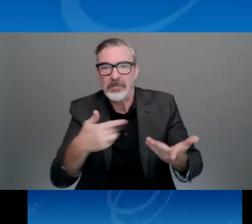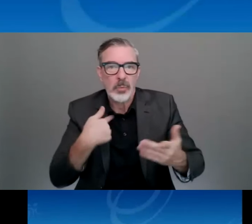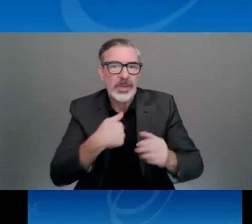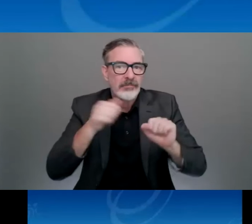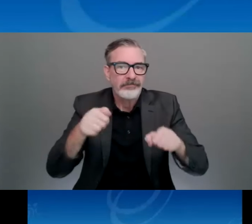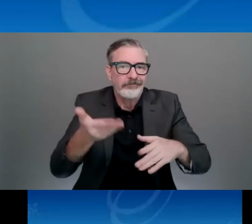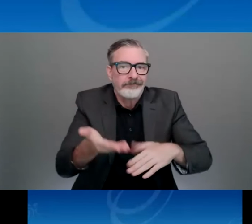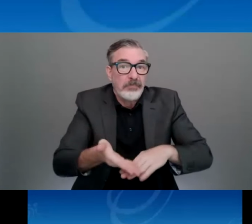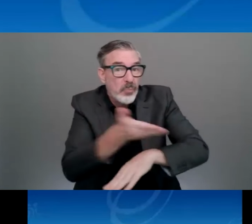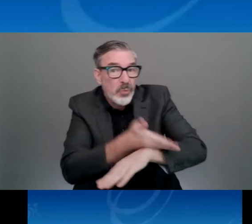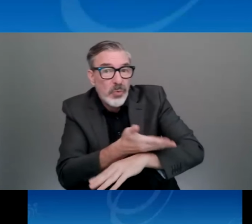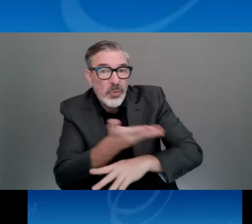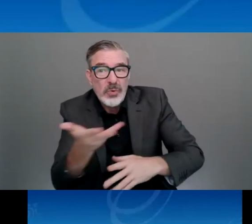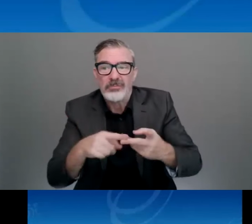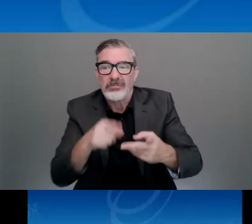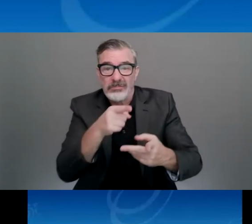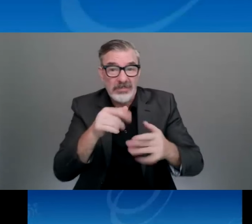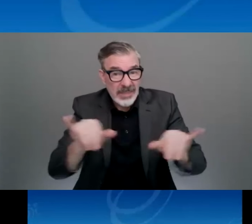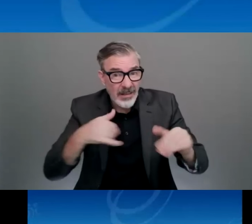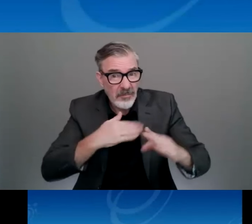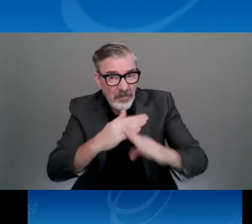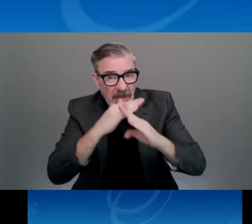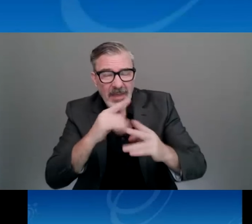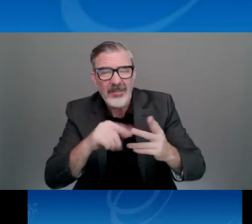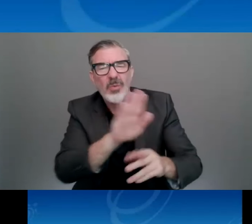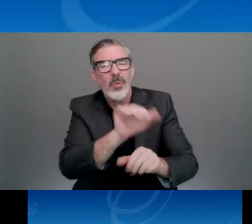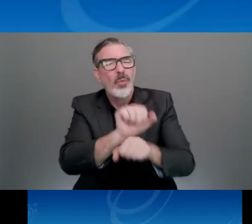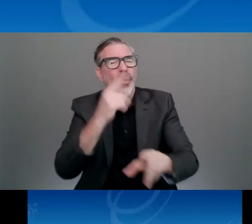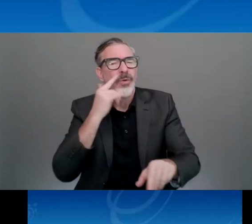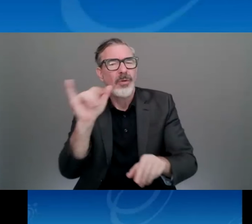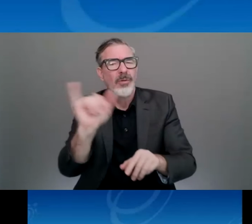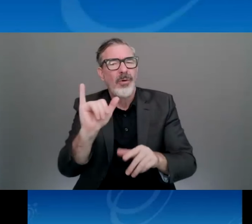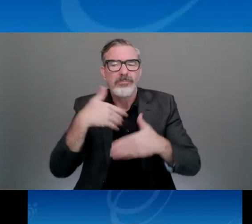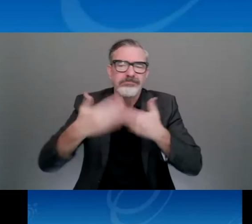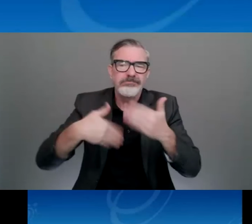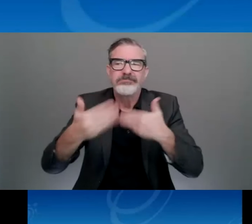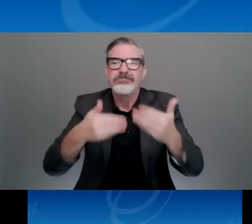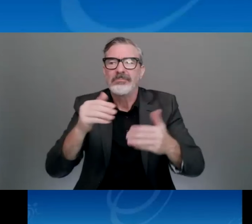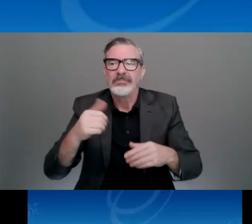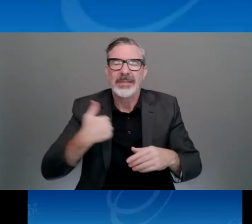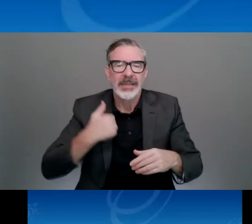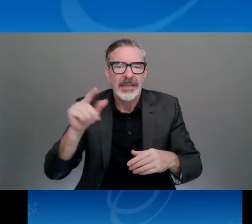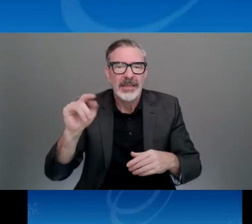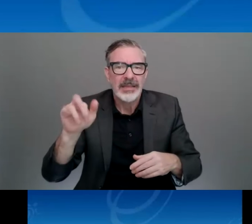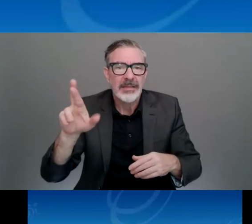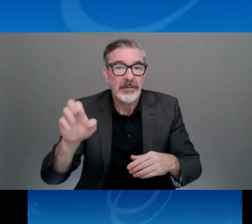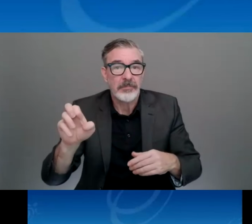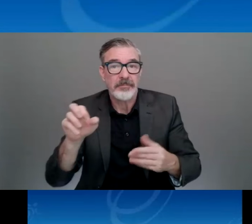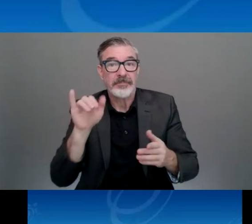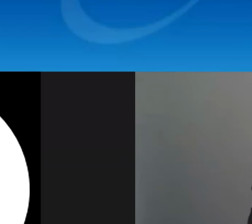where are there barriers, what is working, what's not working, because we really feel like we need that feedback loop mechanism, with all employees.